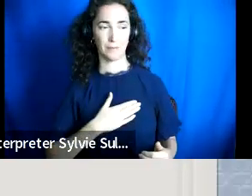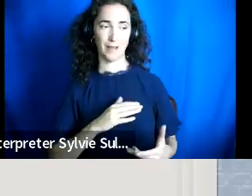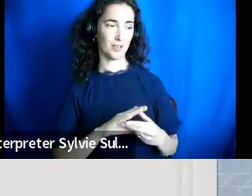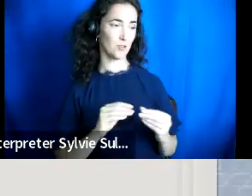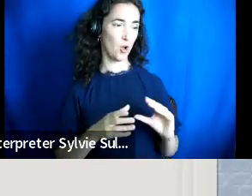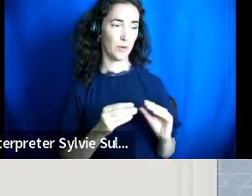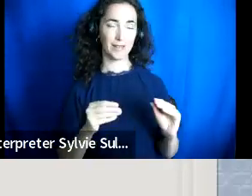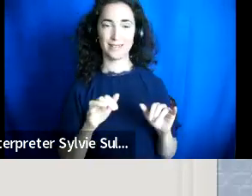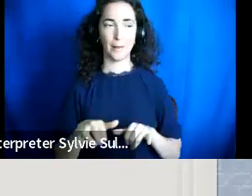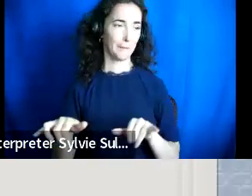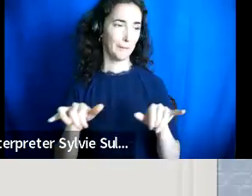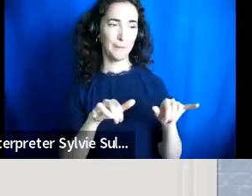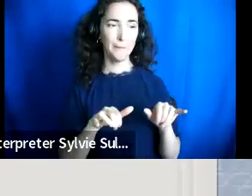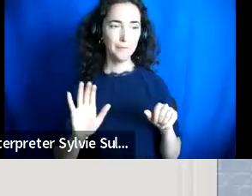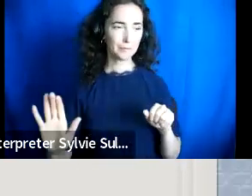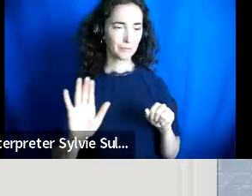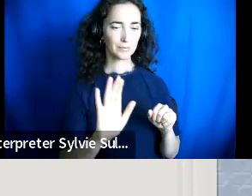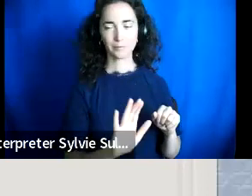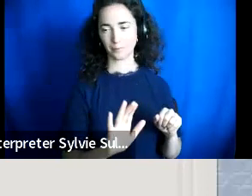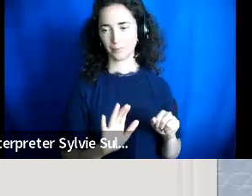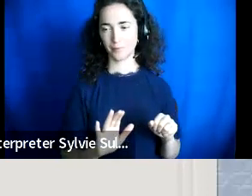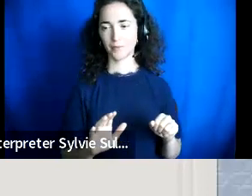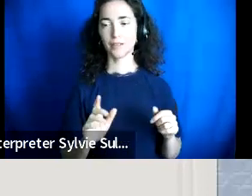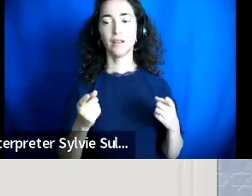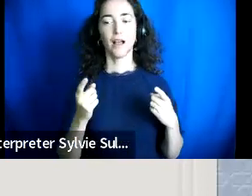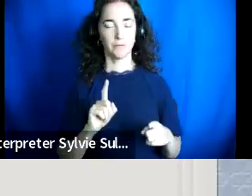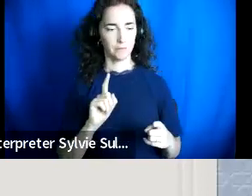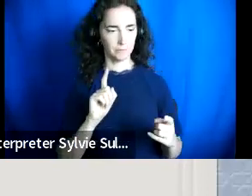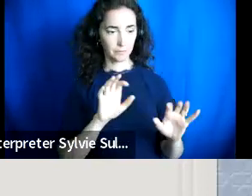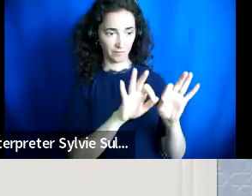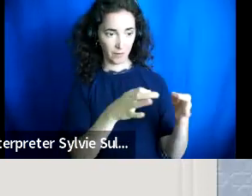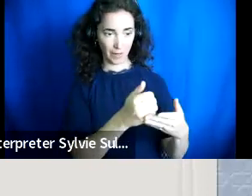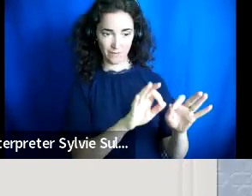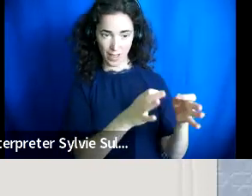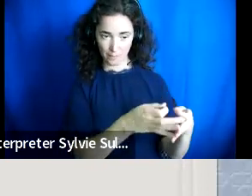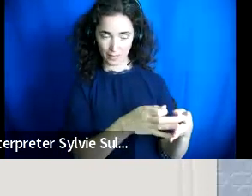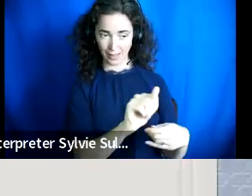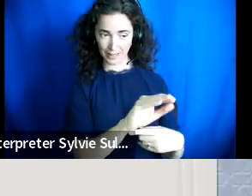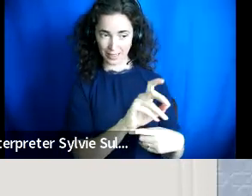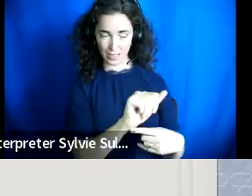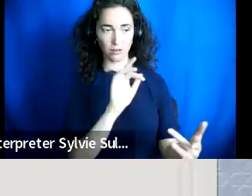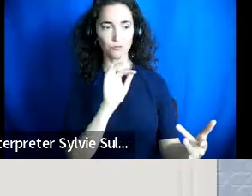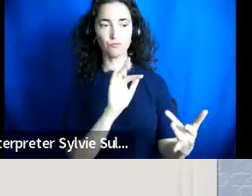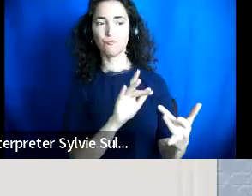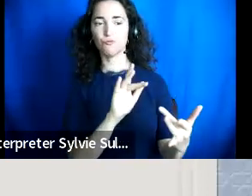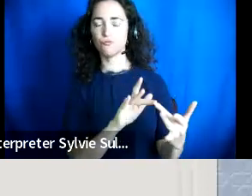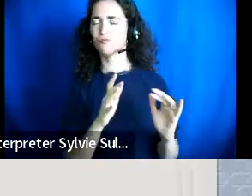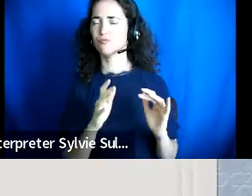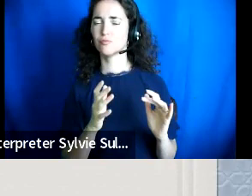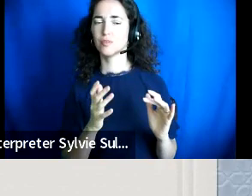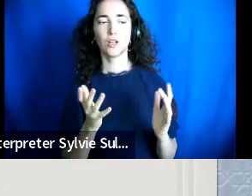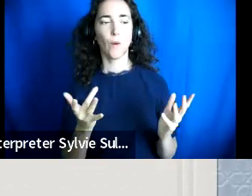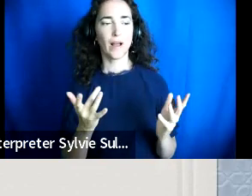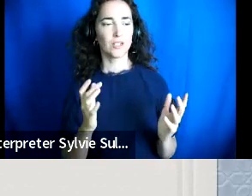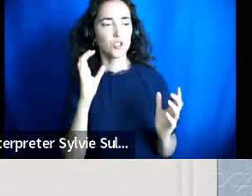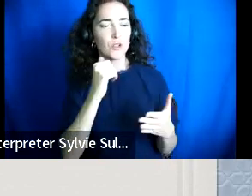I, we came into contact with family self and faith. so the Kadiana really looking for assistance.